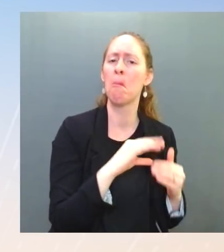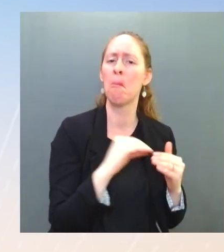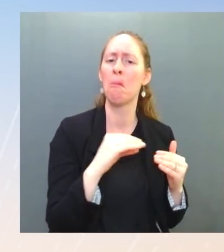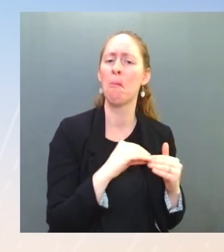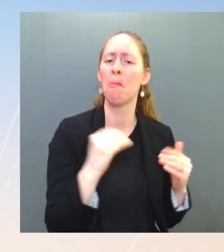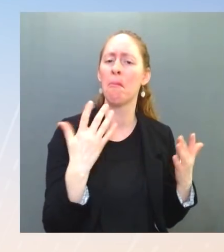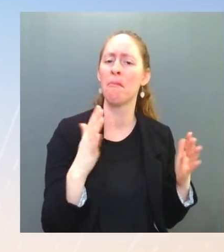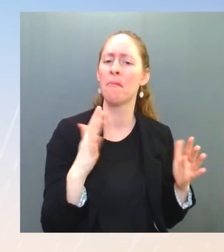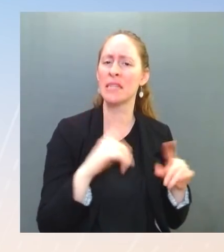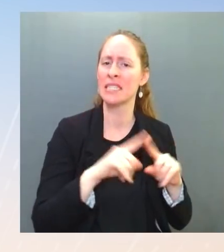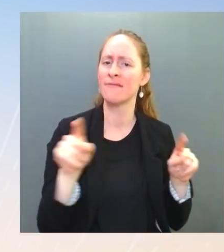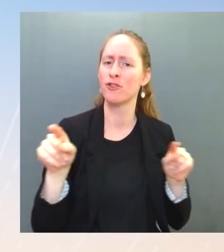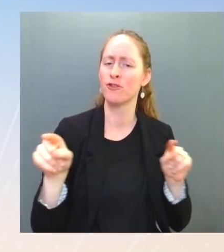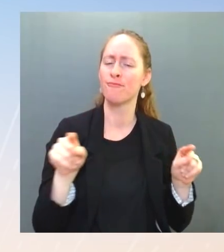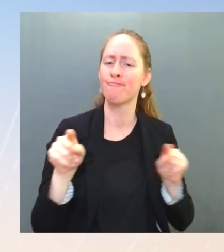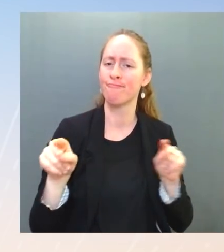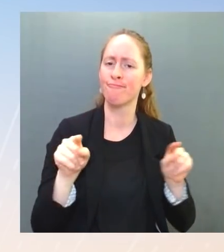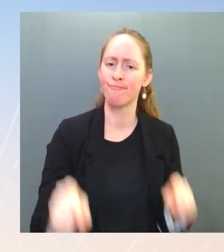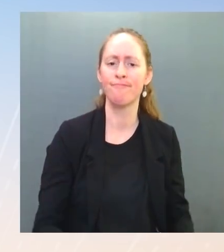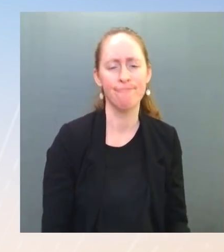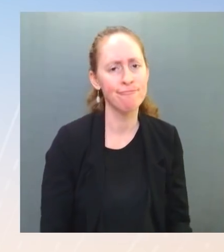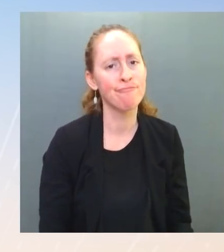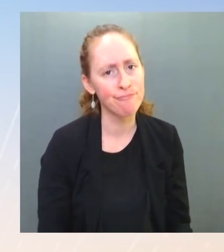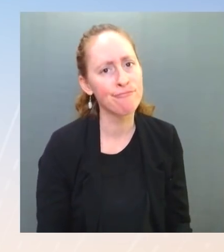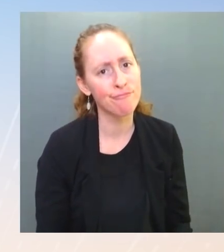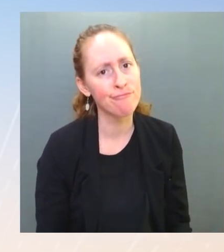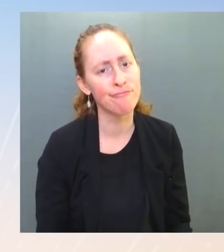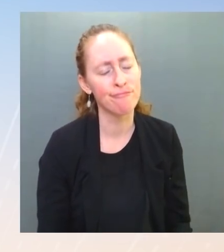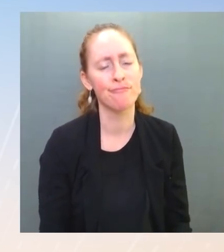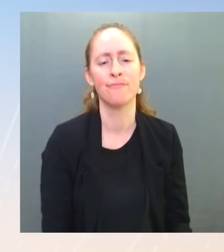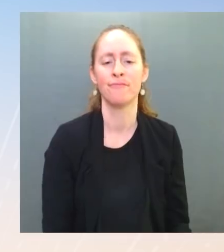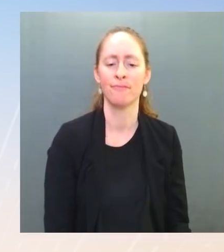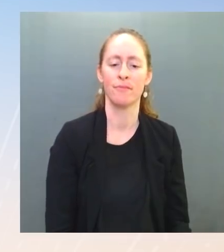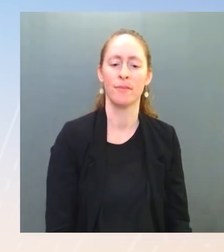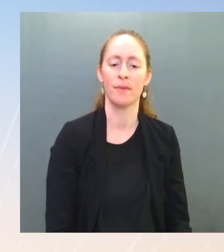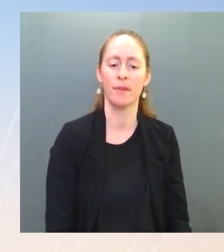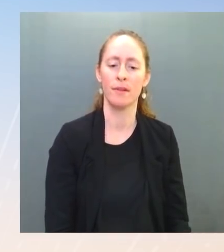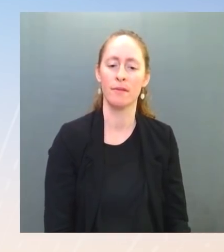I will say that anytime there are heightened monthly data